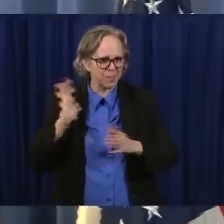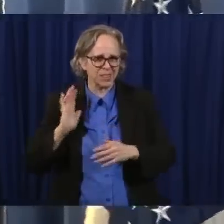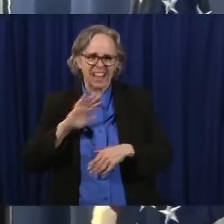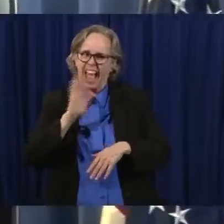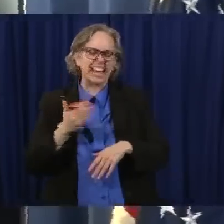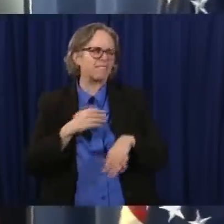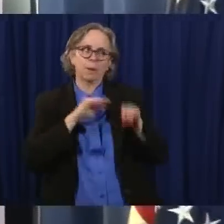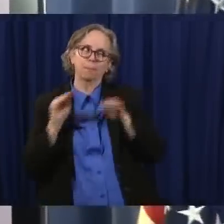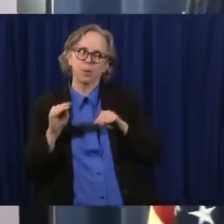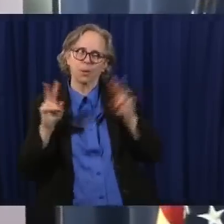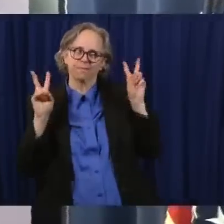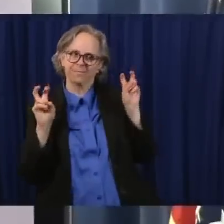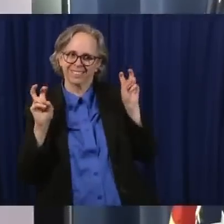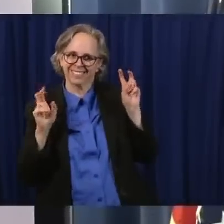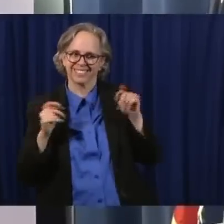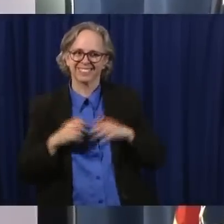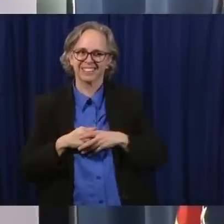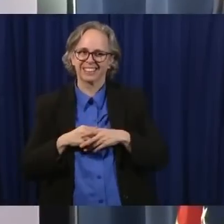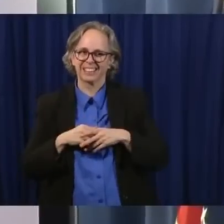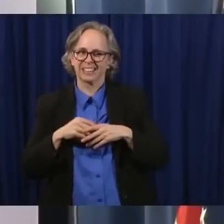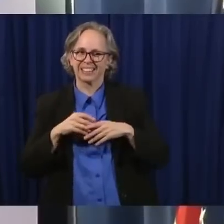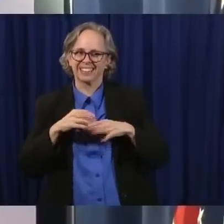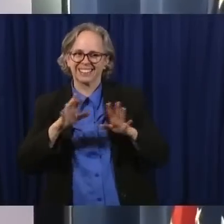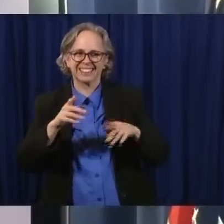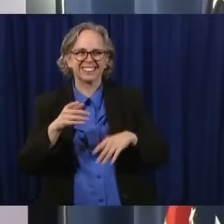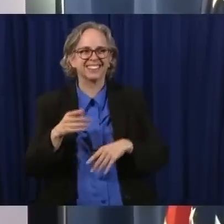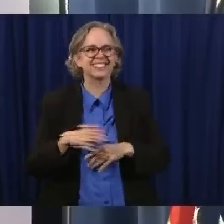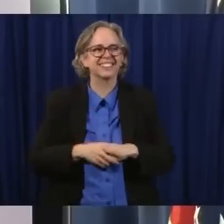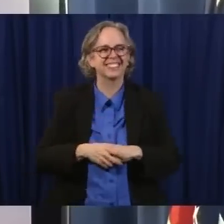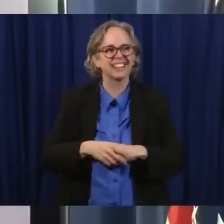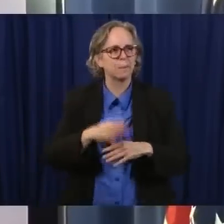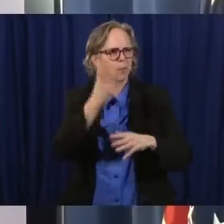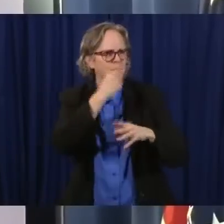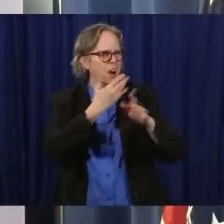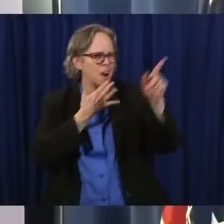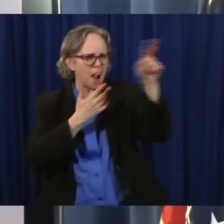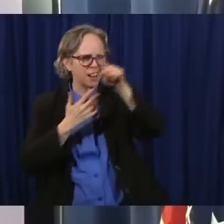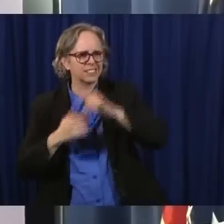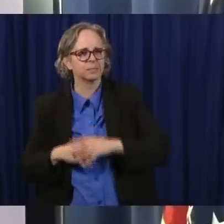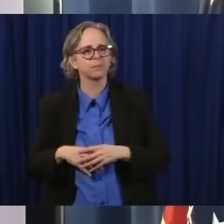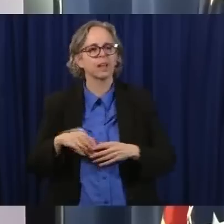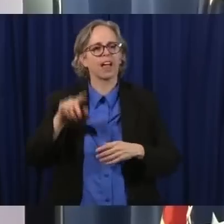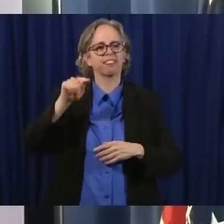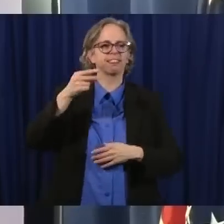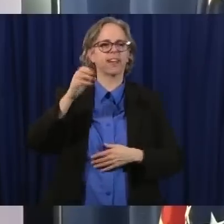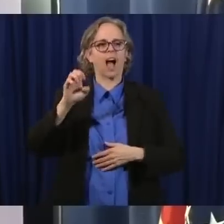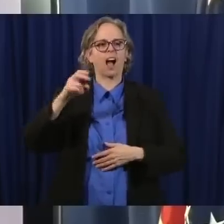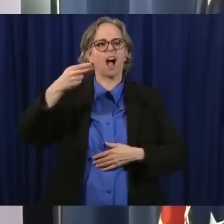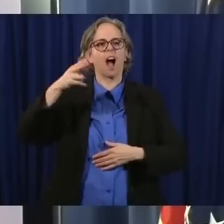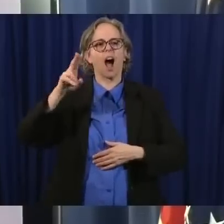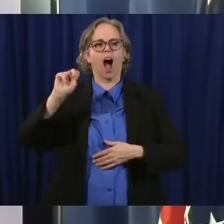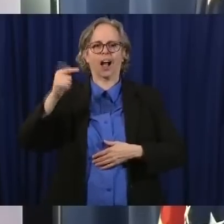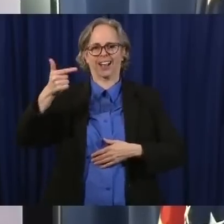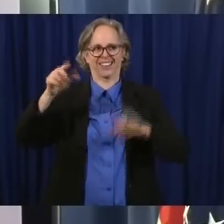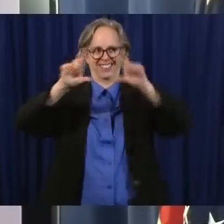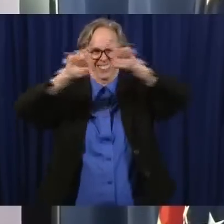THIS TIME. DIRECTOR? HI, GOOD AFTERNOON GOVERNOR. THE PLACE THAT YOU WERE THE LAST TIME. I NEVER MOVE.